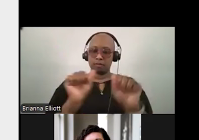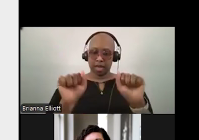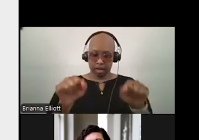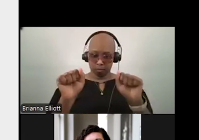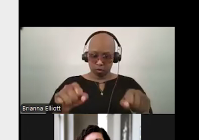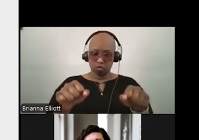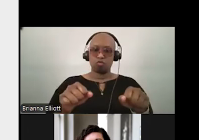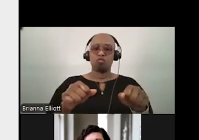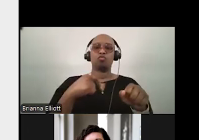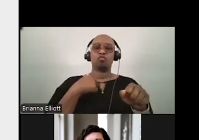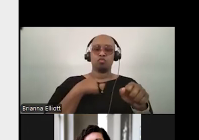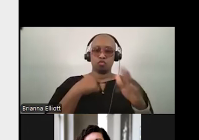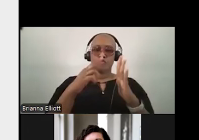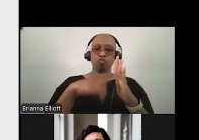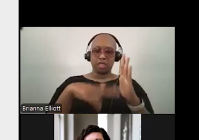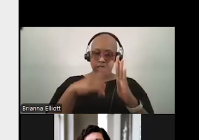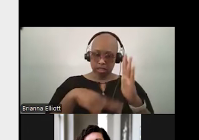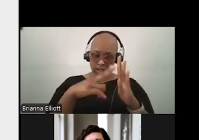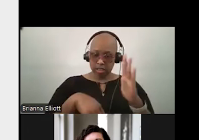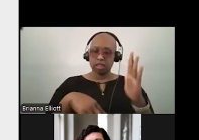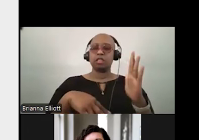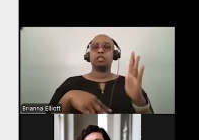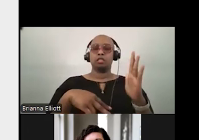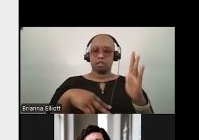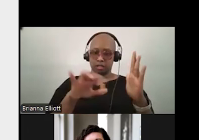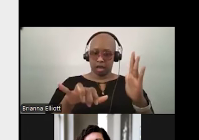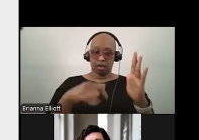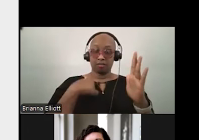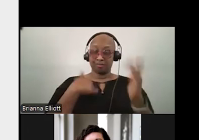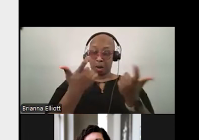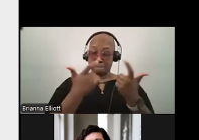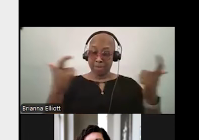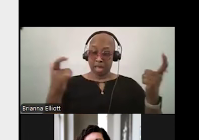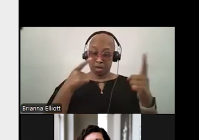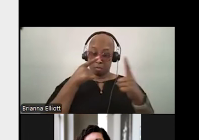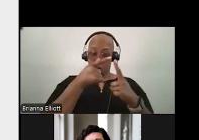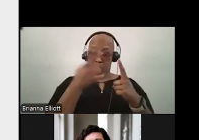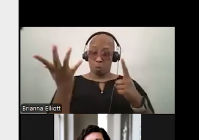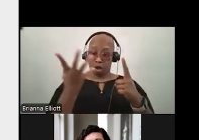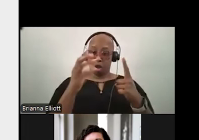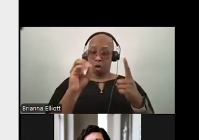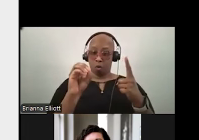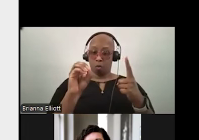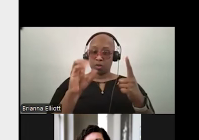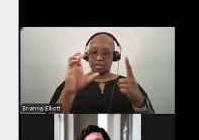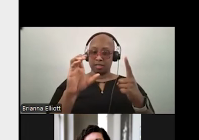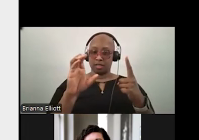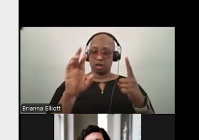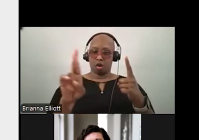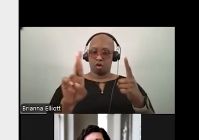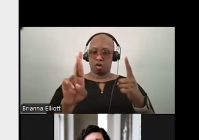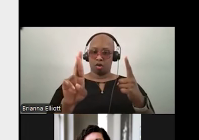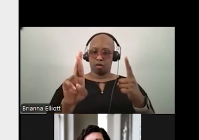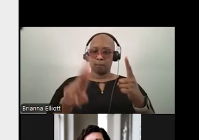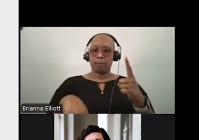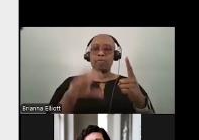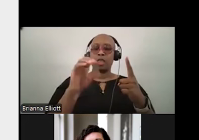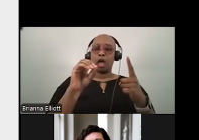huge huge one is OCR. Okay, OCR stands for optical character recognition. And this is